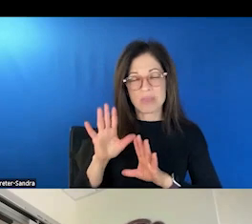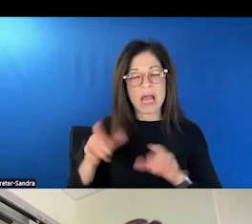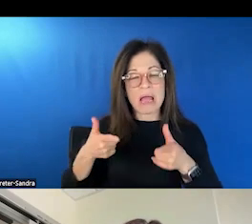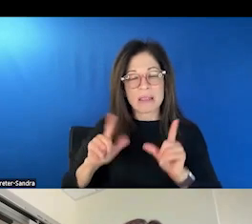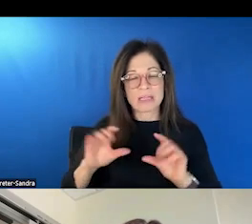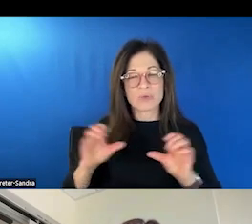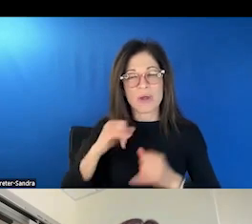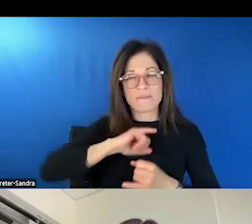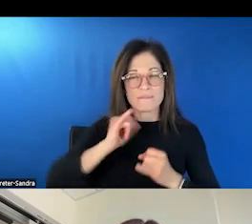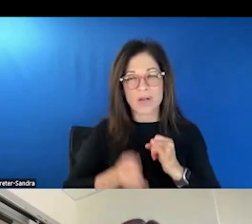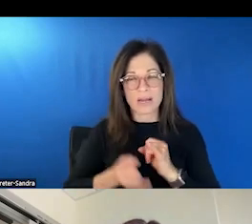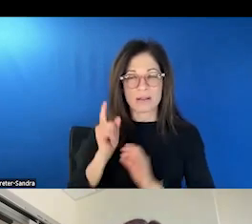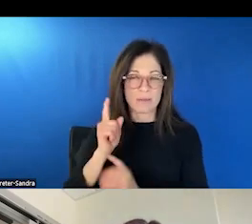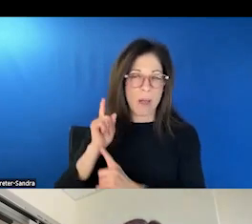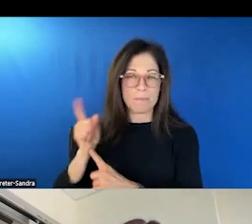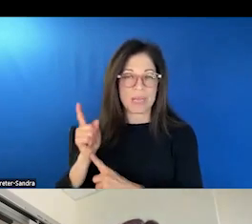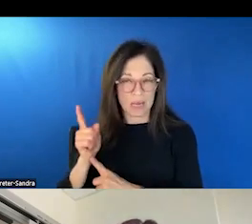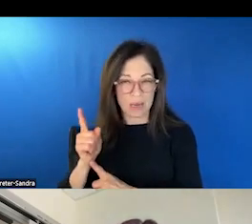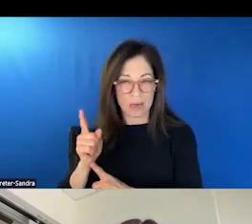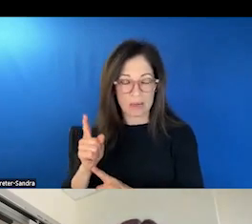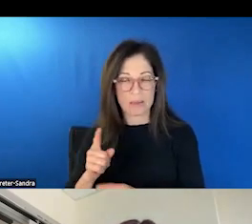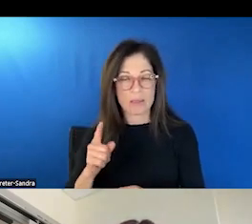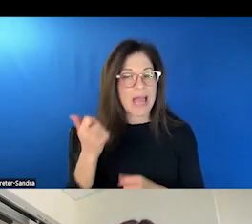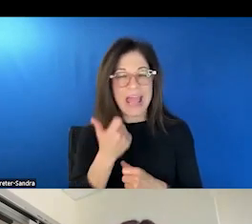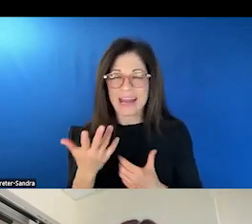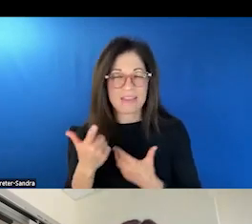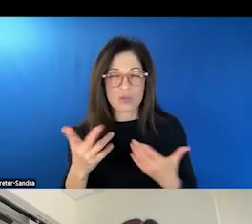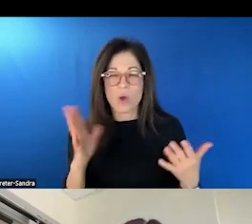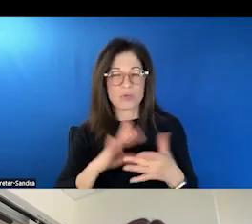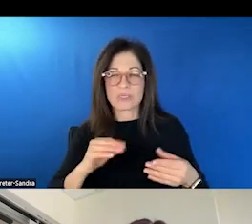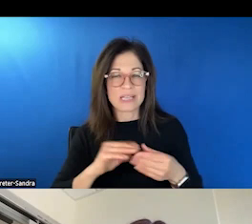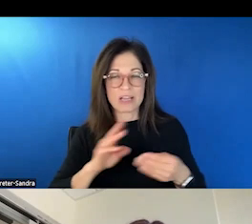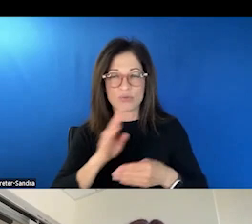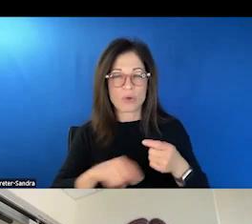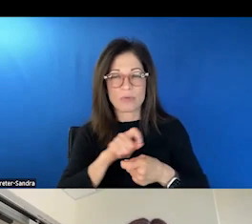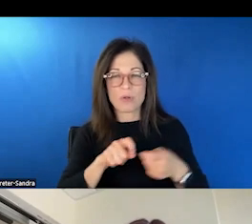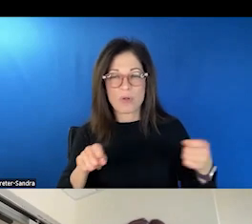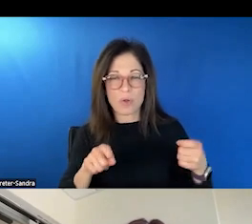FINAL MINUTE OF ANYTHING THAT YOU WANT TO SAY TO CONCLUDE YOUR CASES. LET'S START